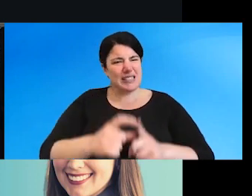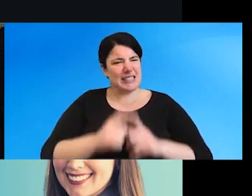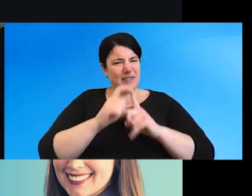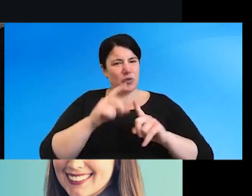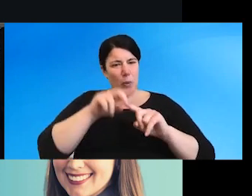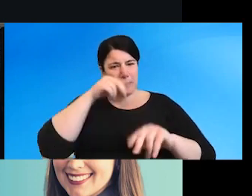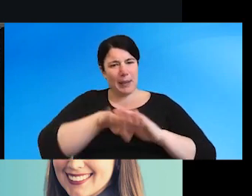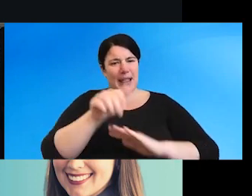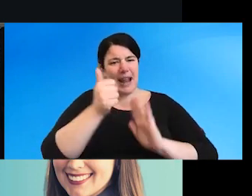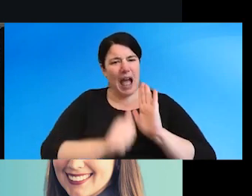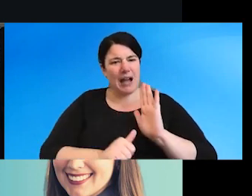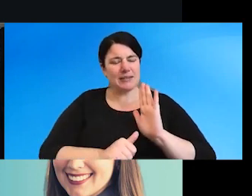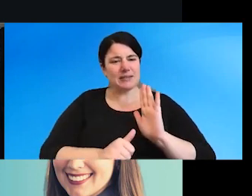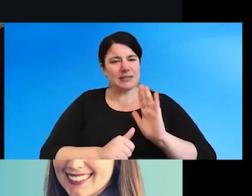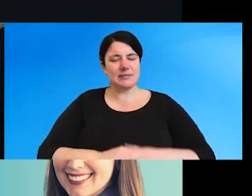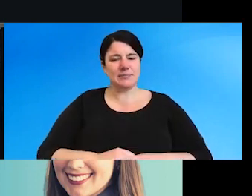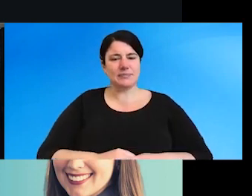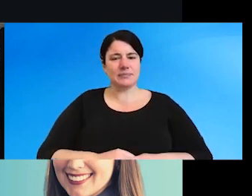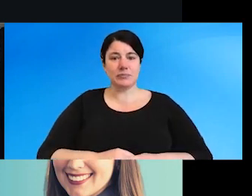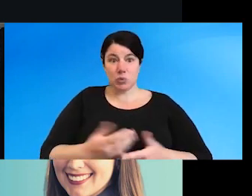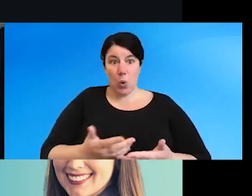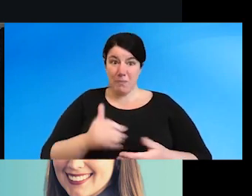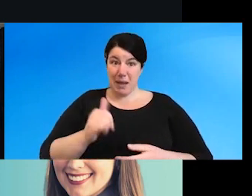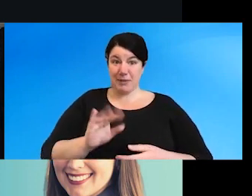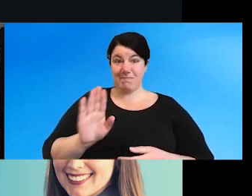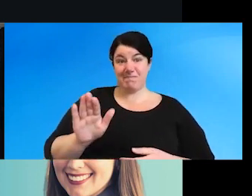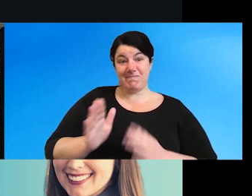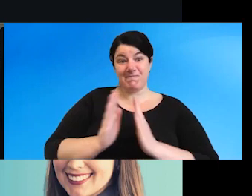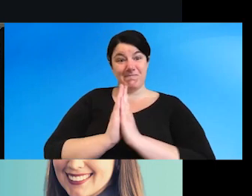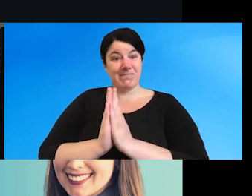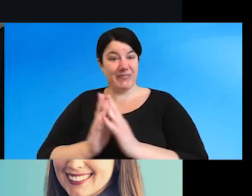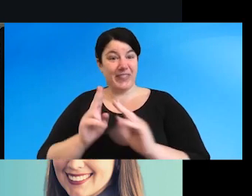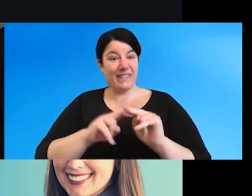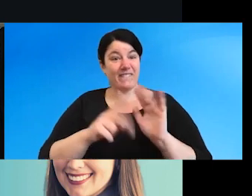It could be a good time to ask for favours, to ask for support,